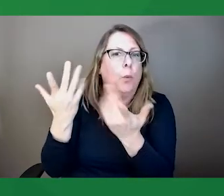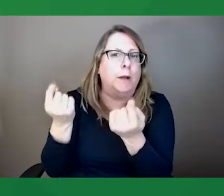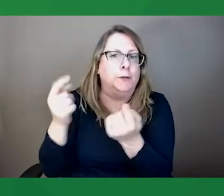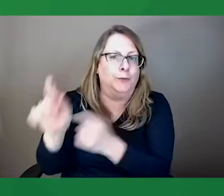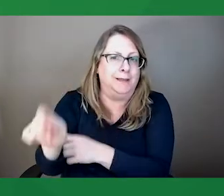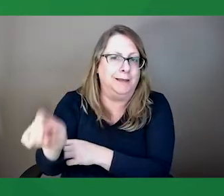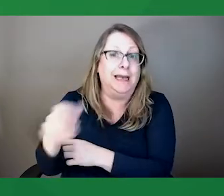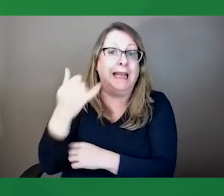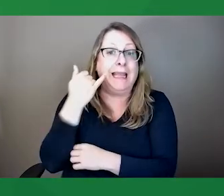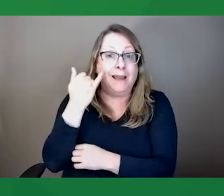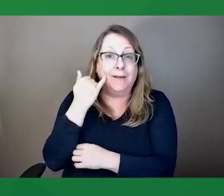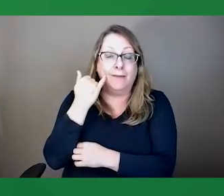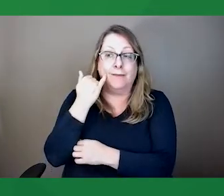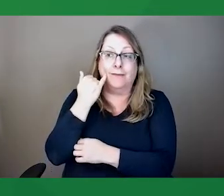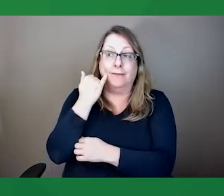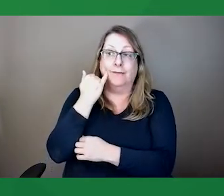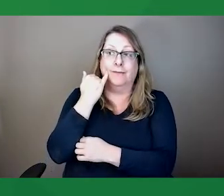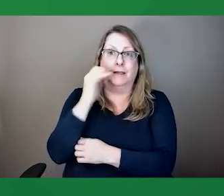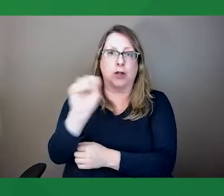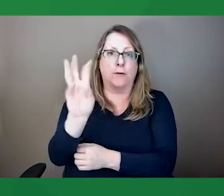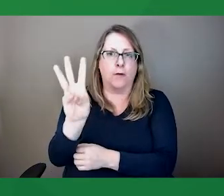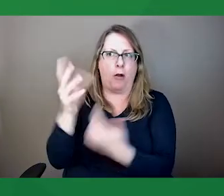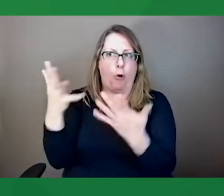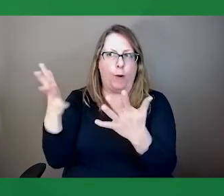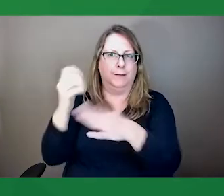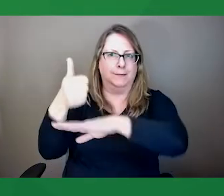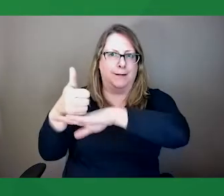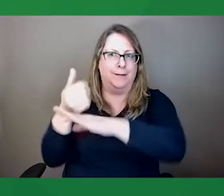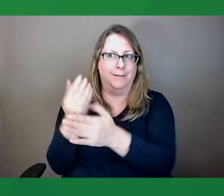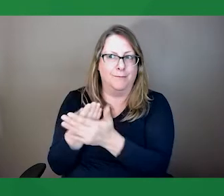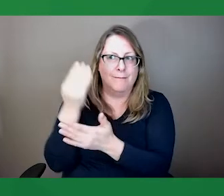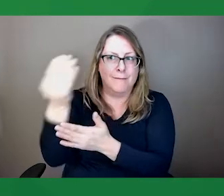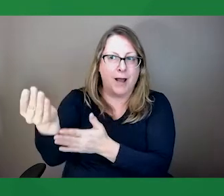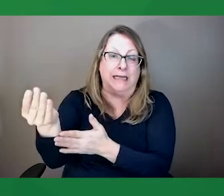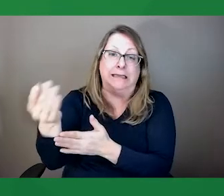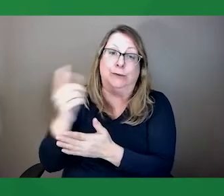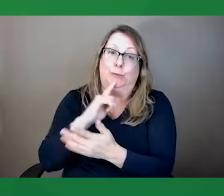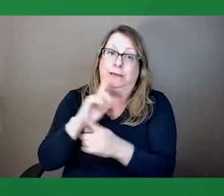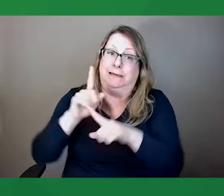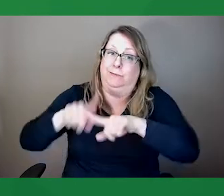Because the reality is that software depending on how all the company is,